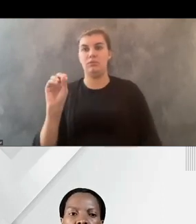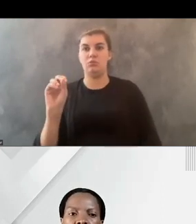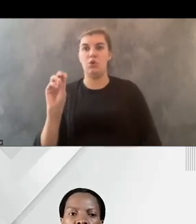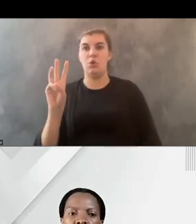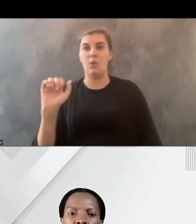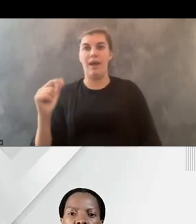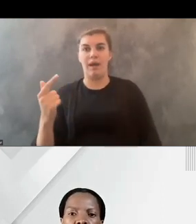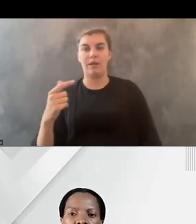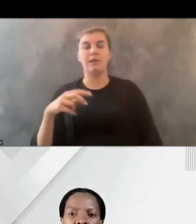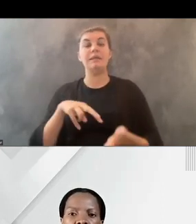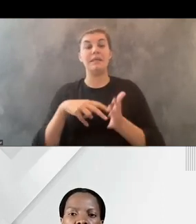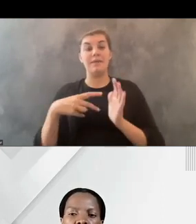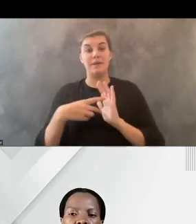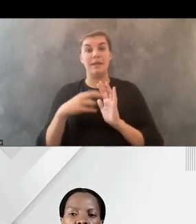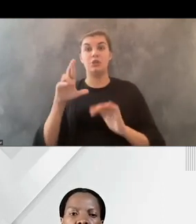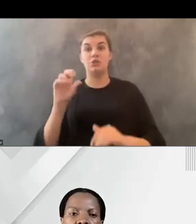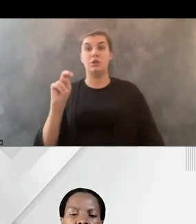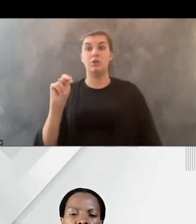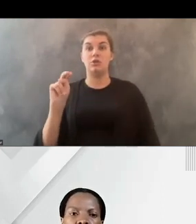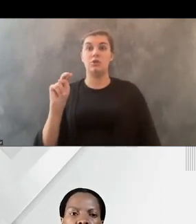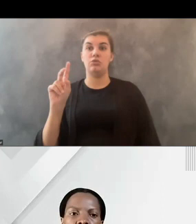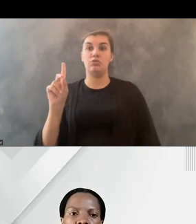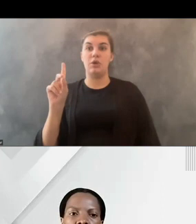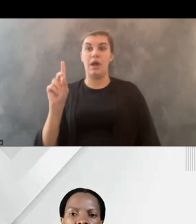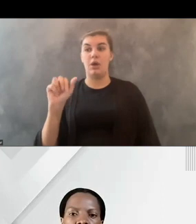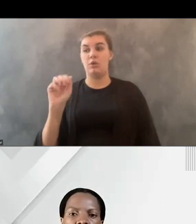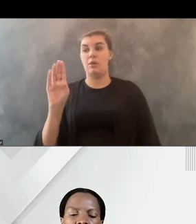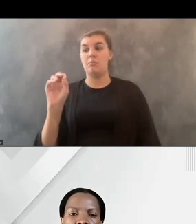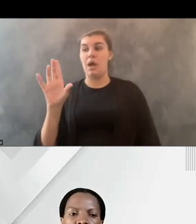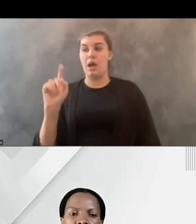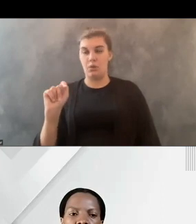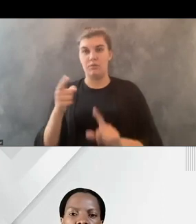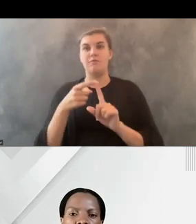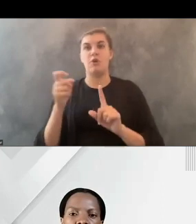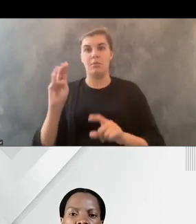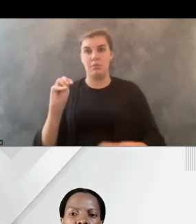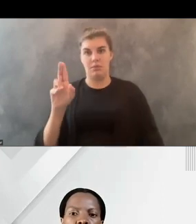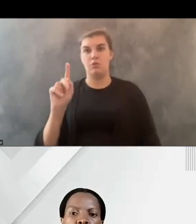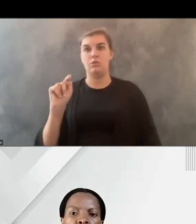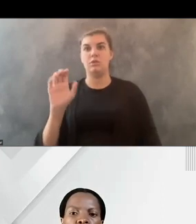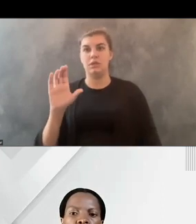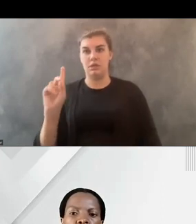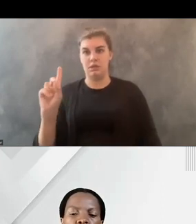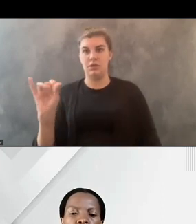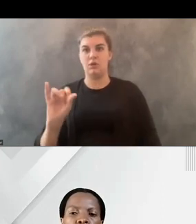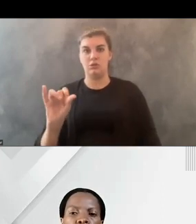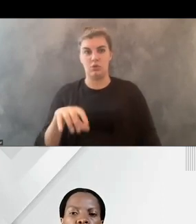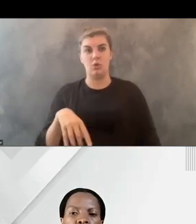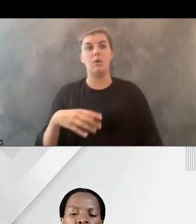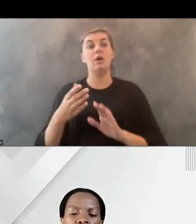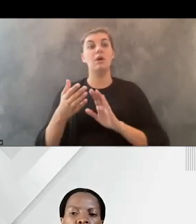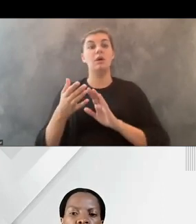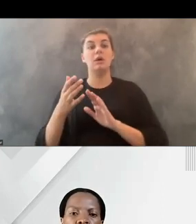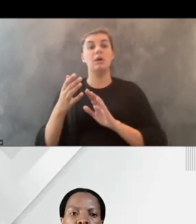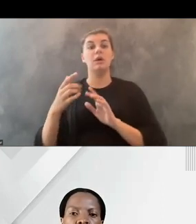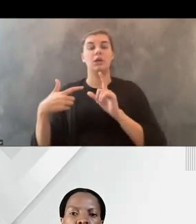The definition of roundabout also comes from MUTCD. Running slope was previously defined